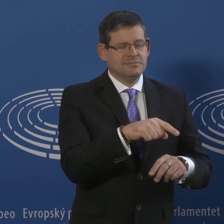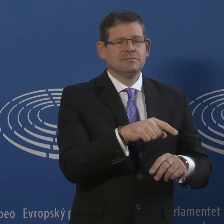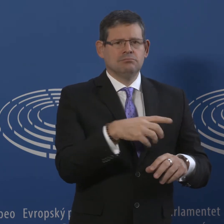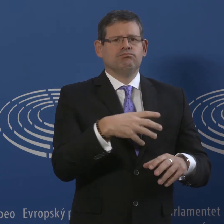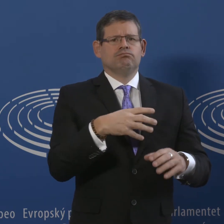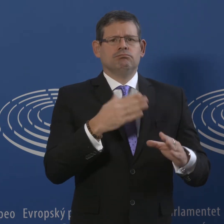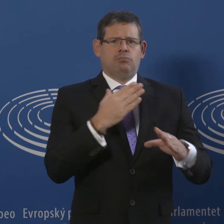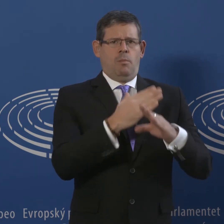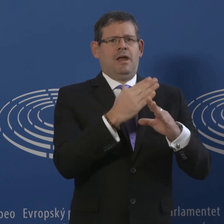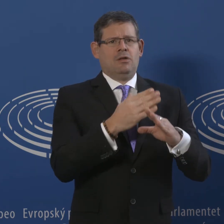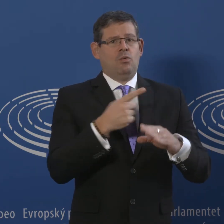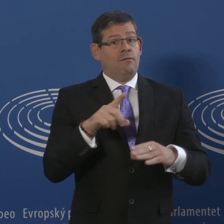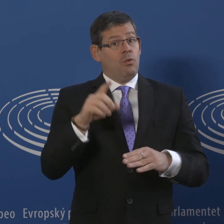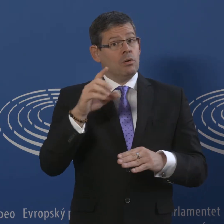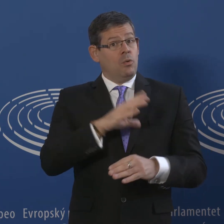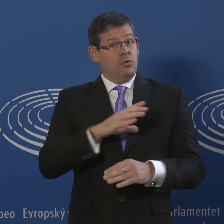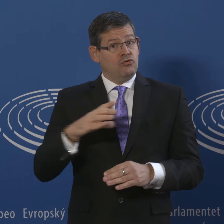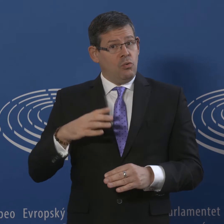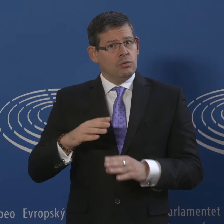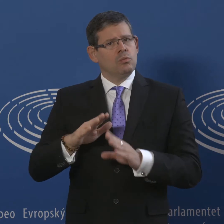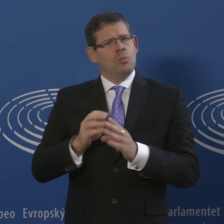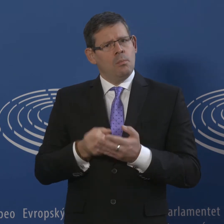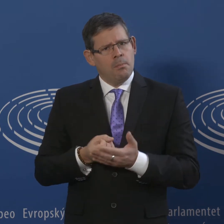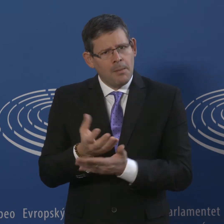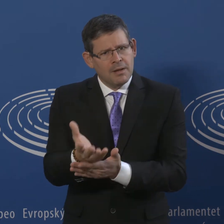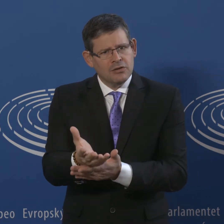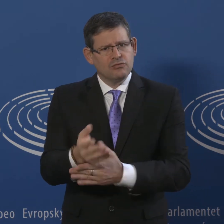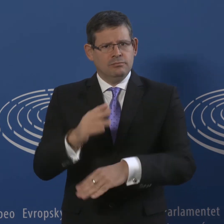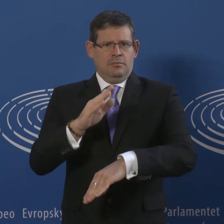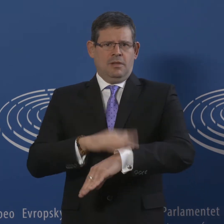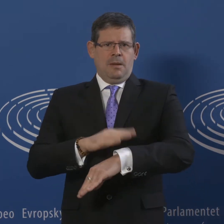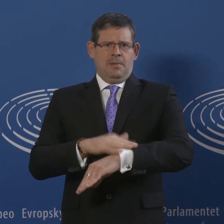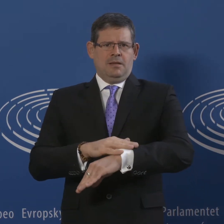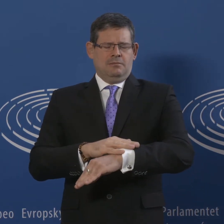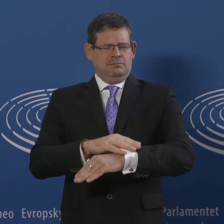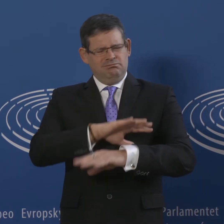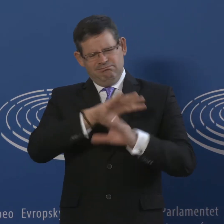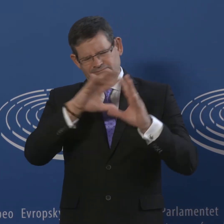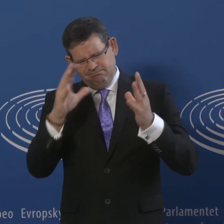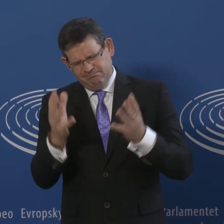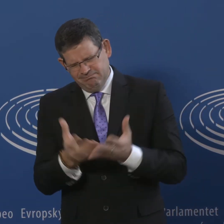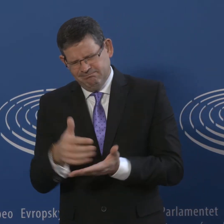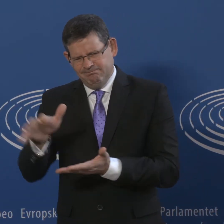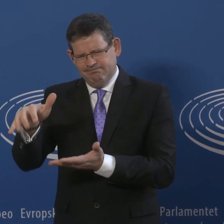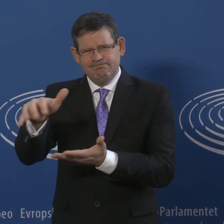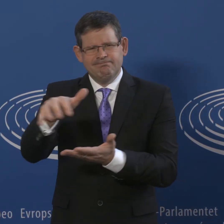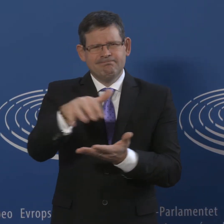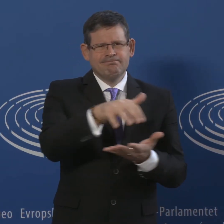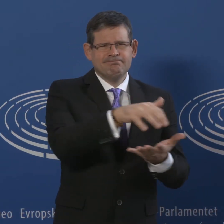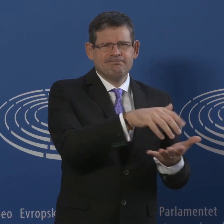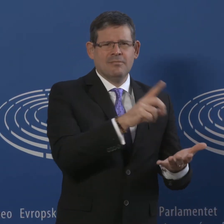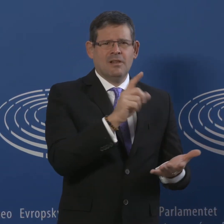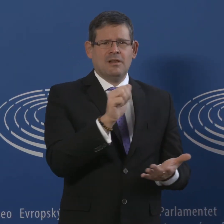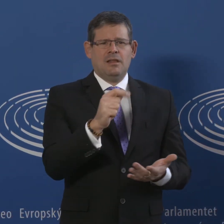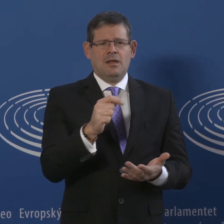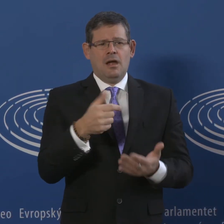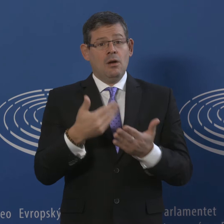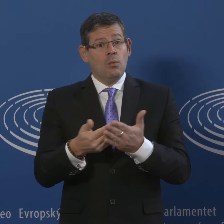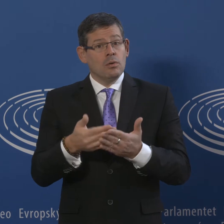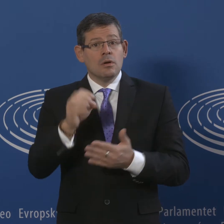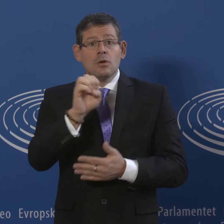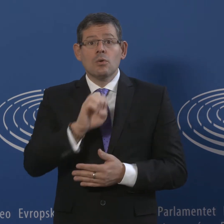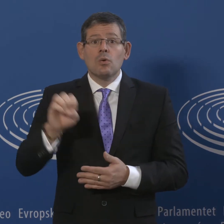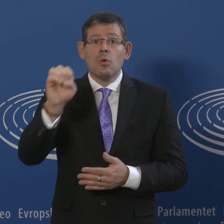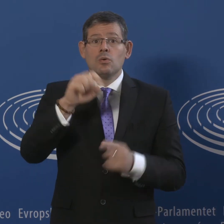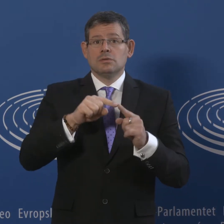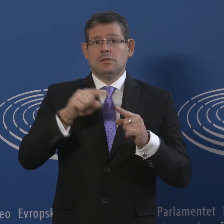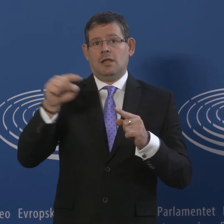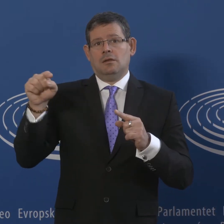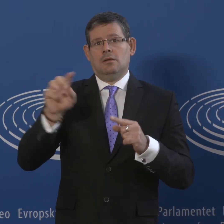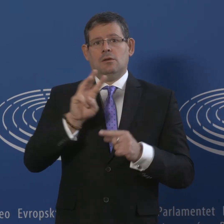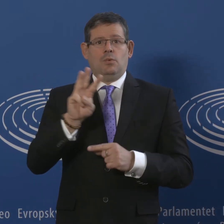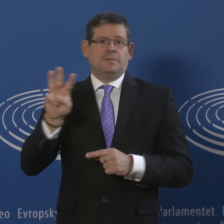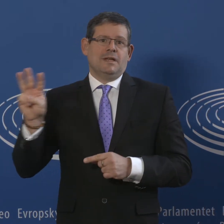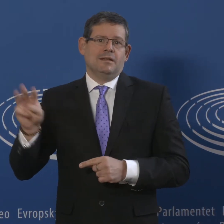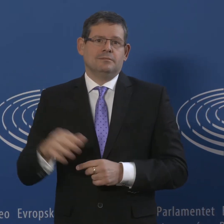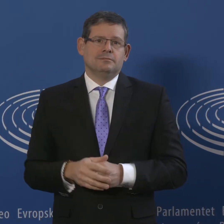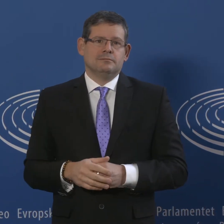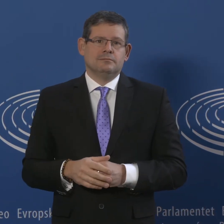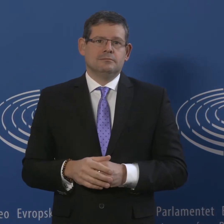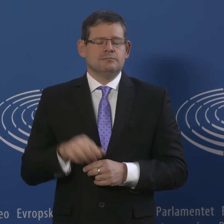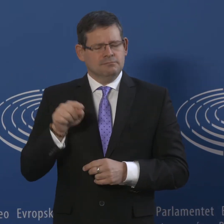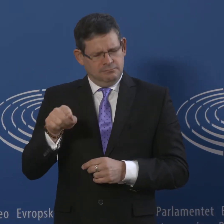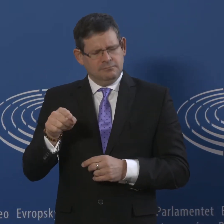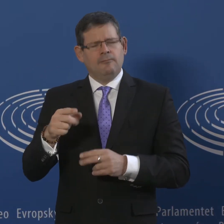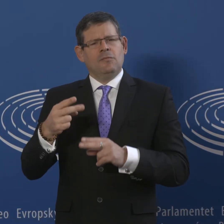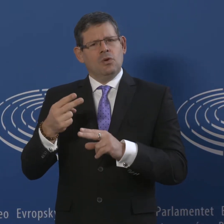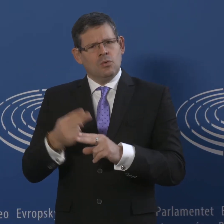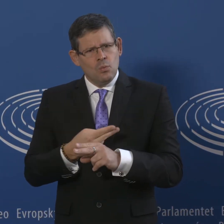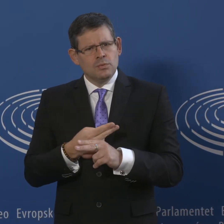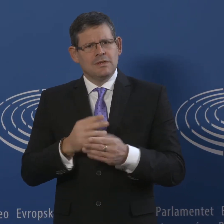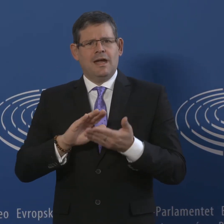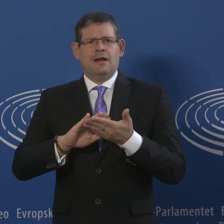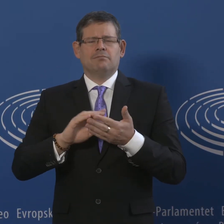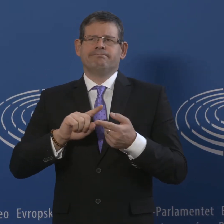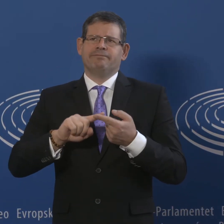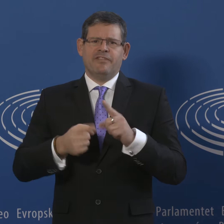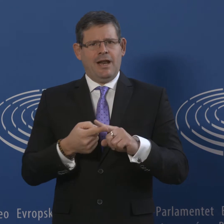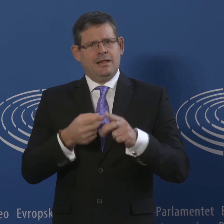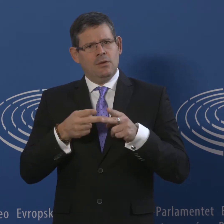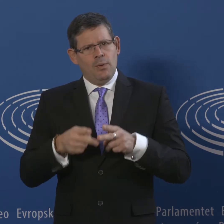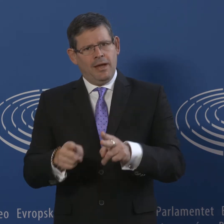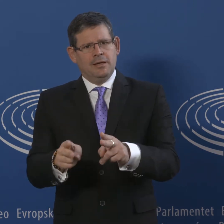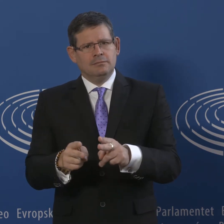an obligation for the Commission to publish timely the aggregated data on Eurostat website, in a user-friendly way,